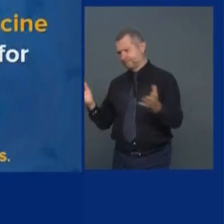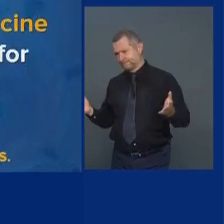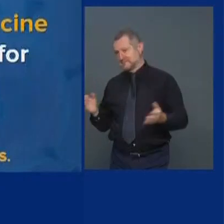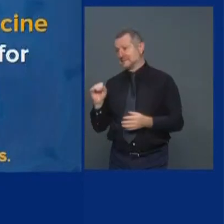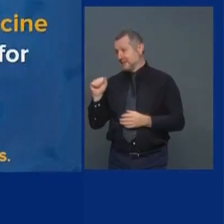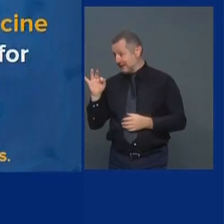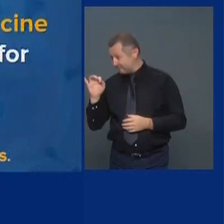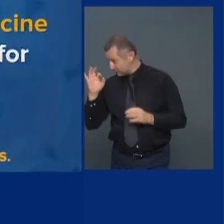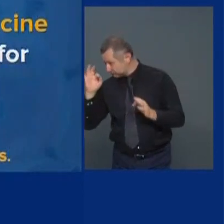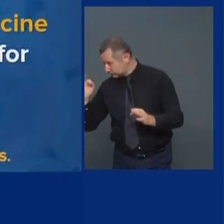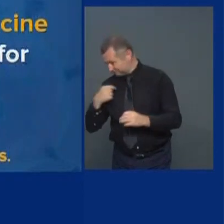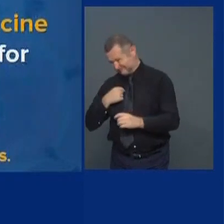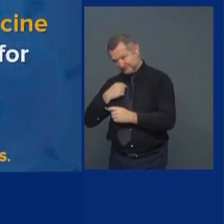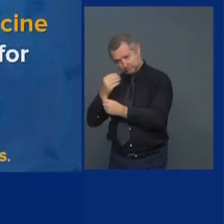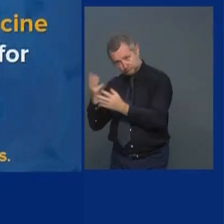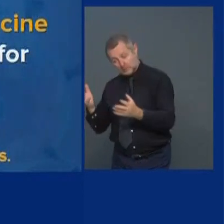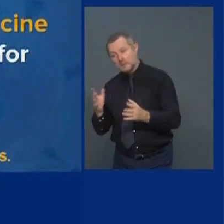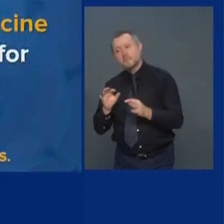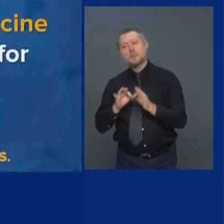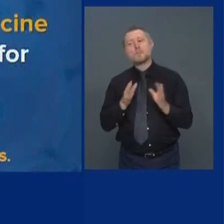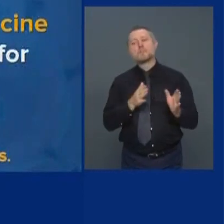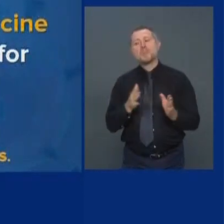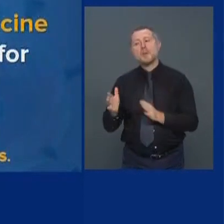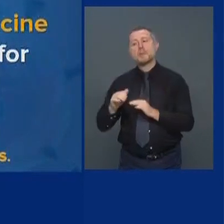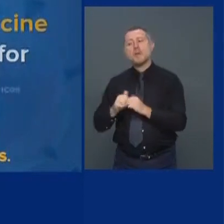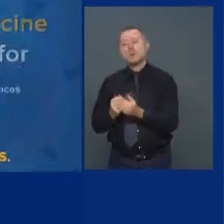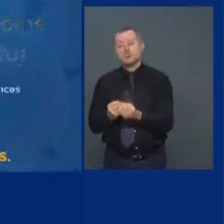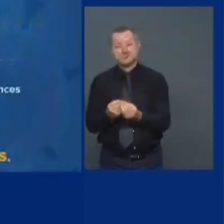WE WANT TO MAKE SURE WE CAN TELL